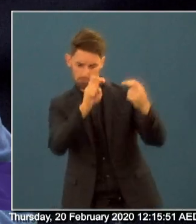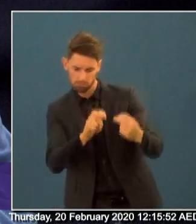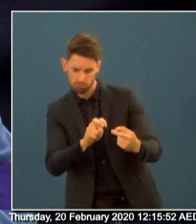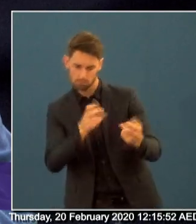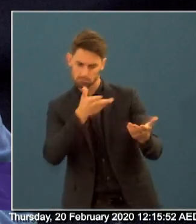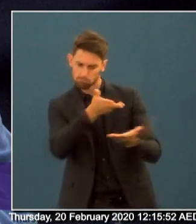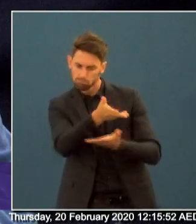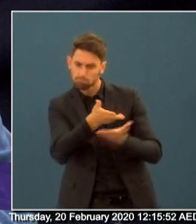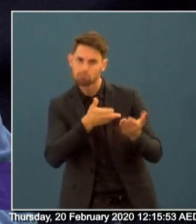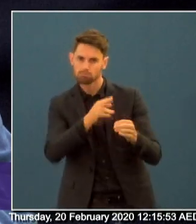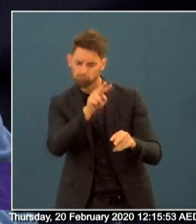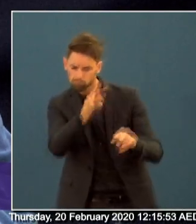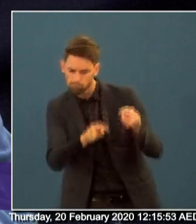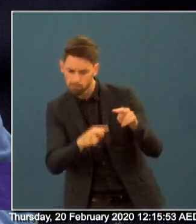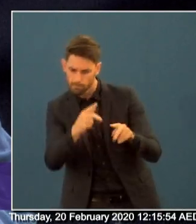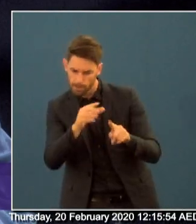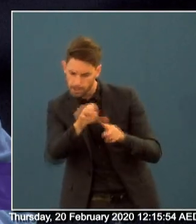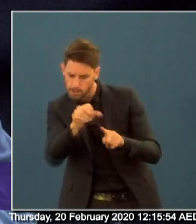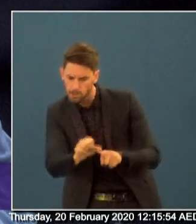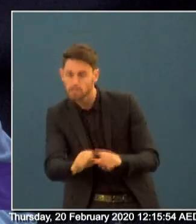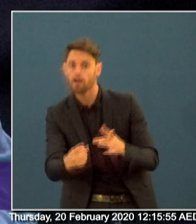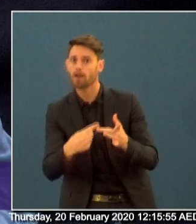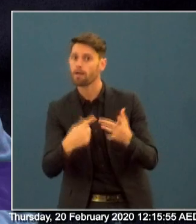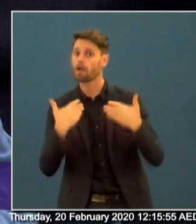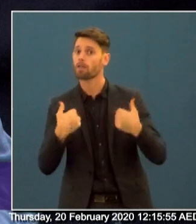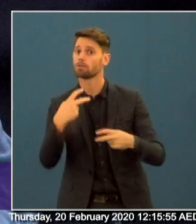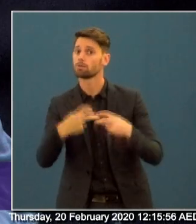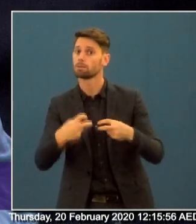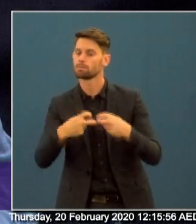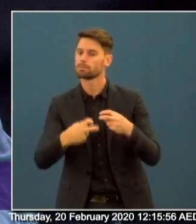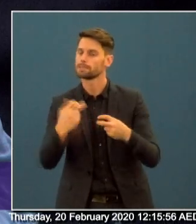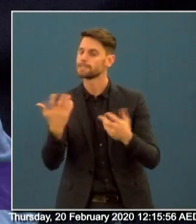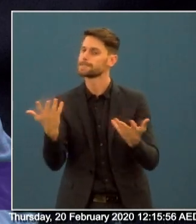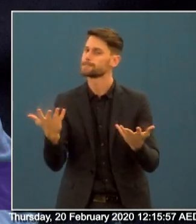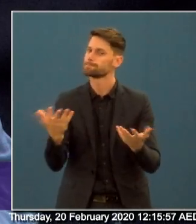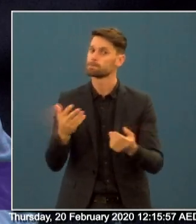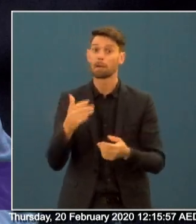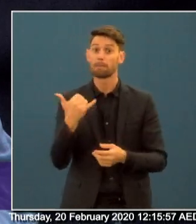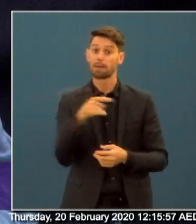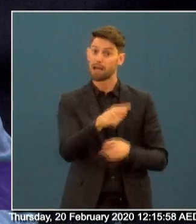bearing in mind if you are a person who is experiencing communication difficulties,